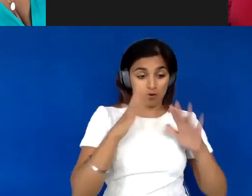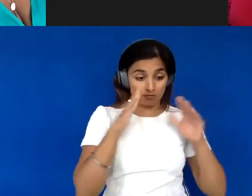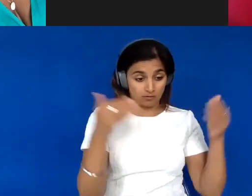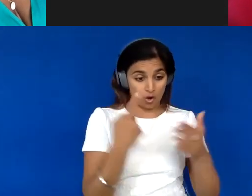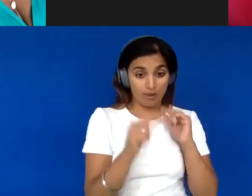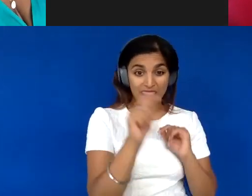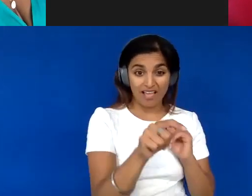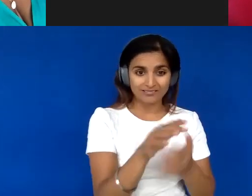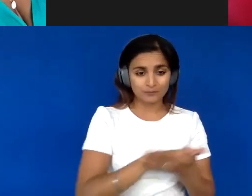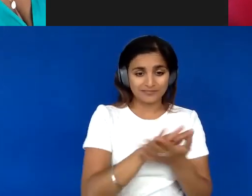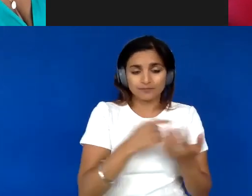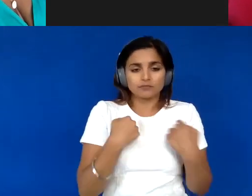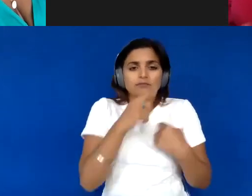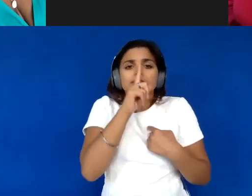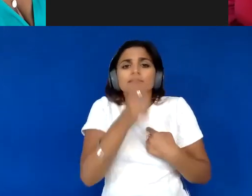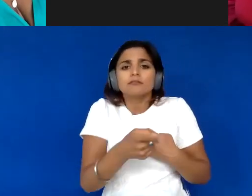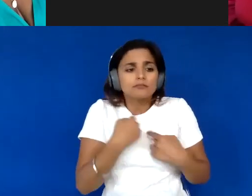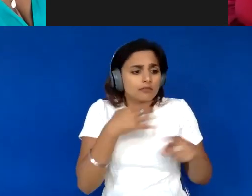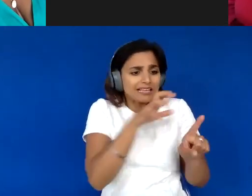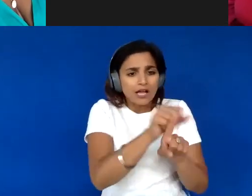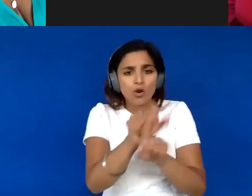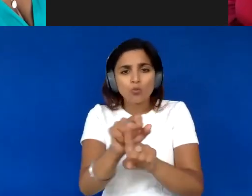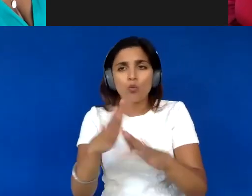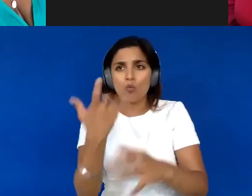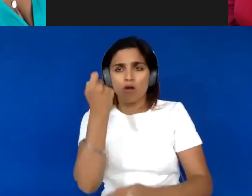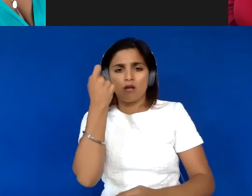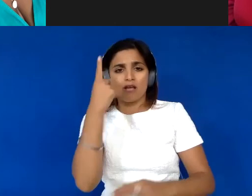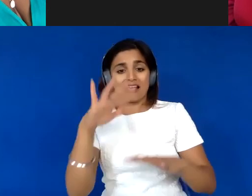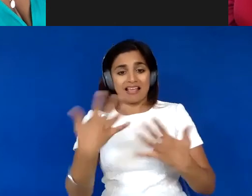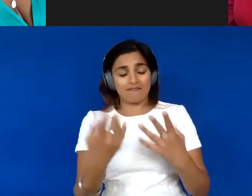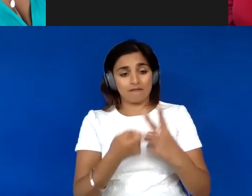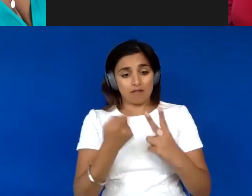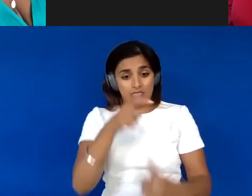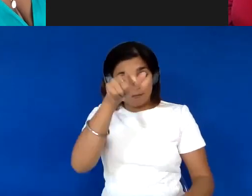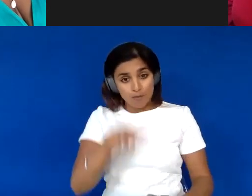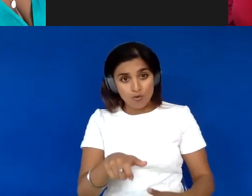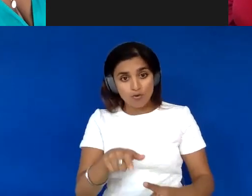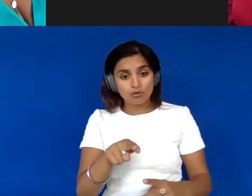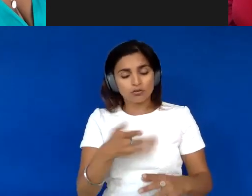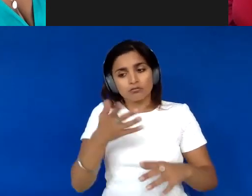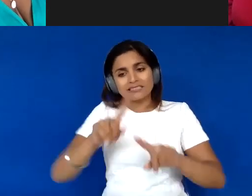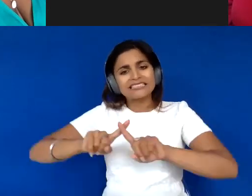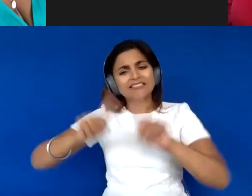understand when someone from a varying or differing culture is displaying